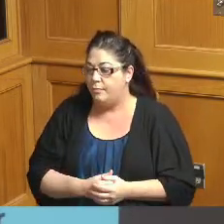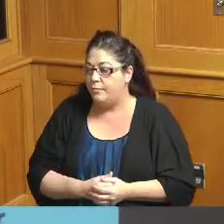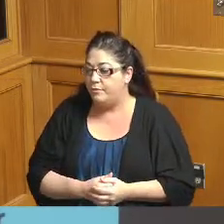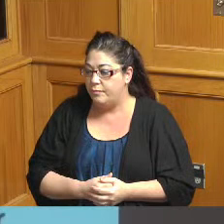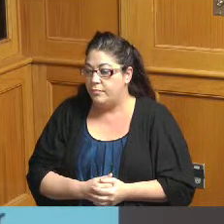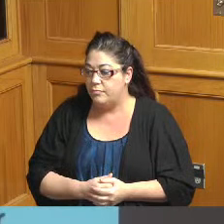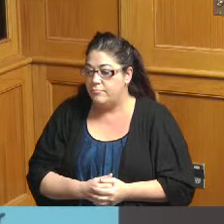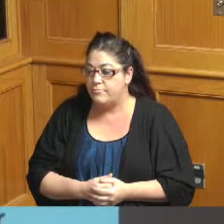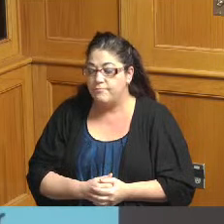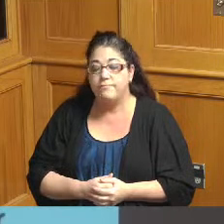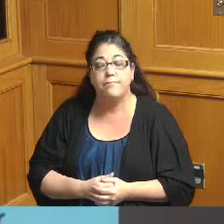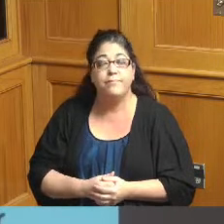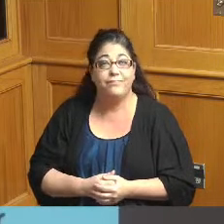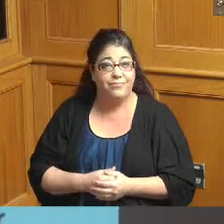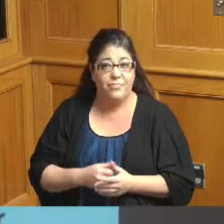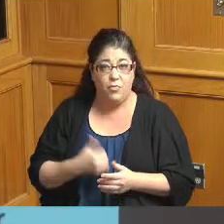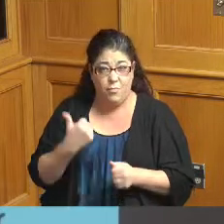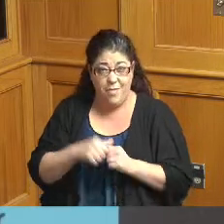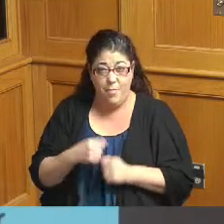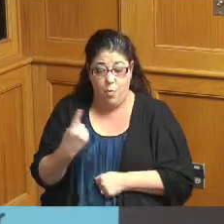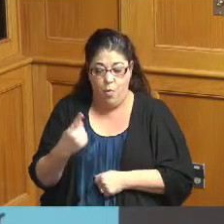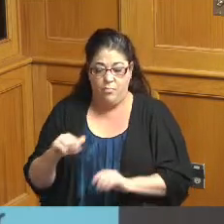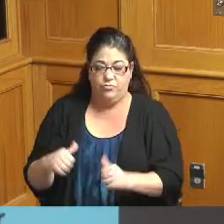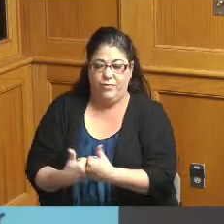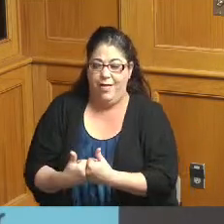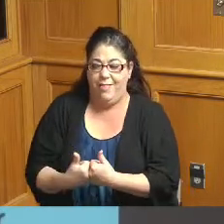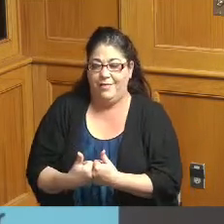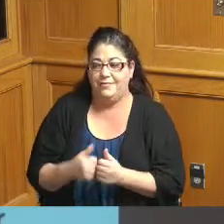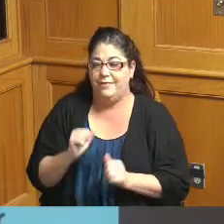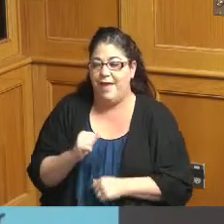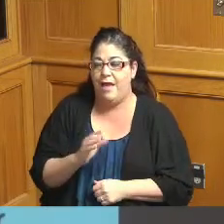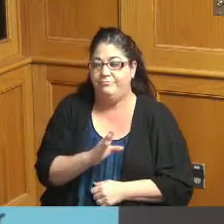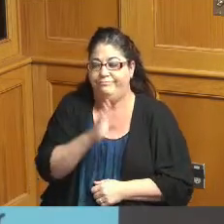The Challenge which I've shared with you is on that second bullet which are those hard to